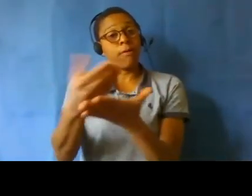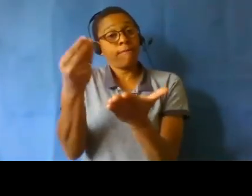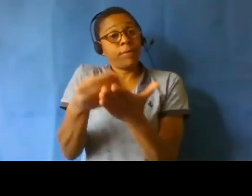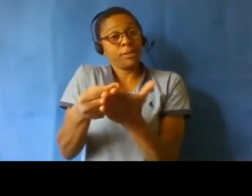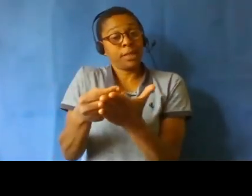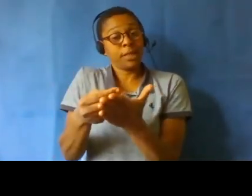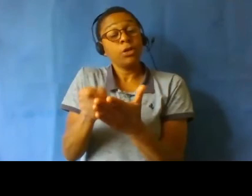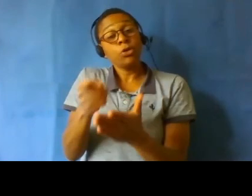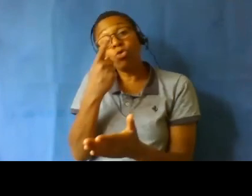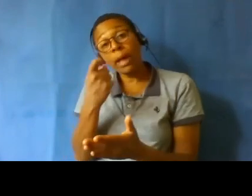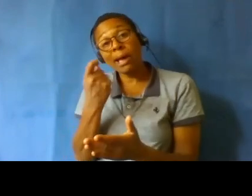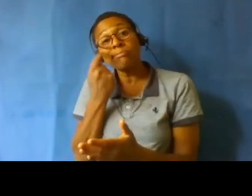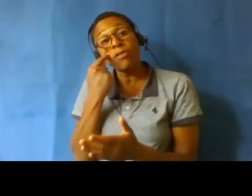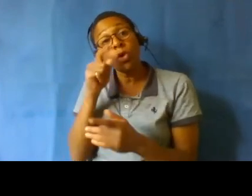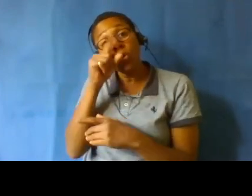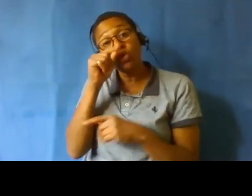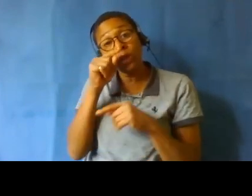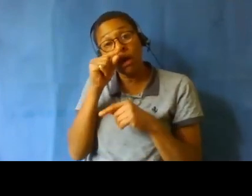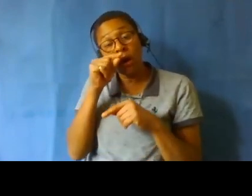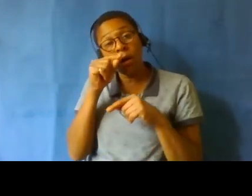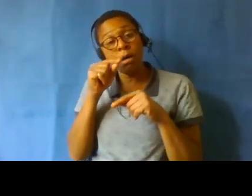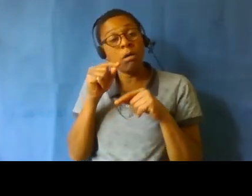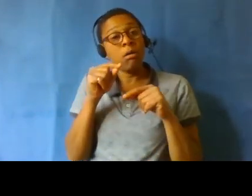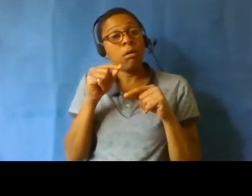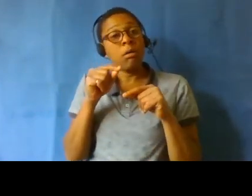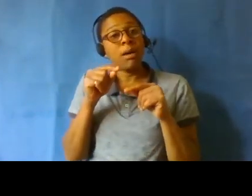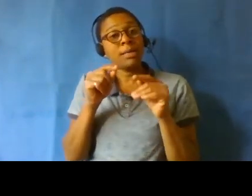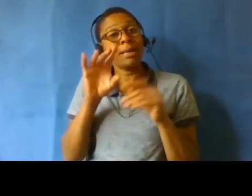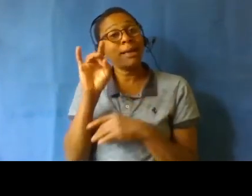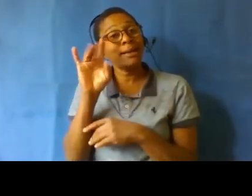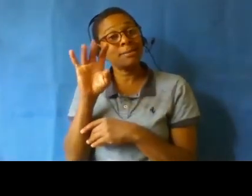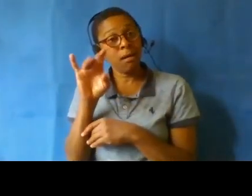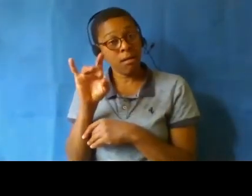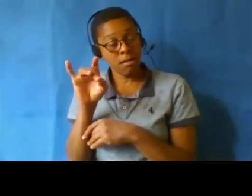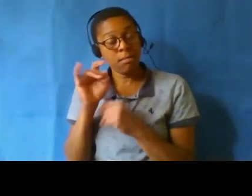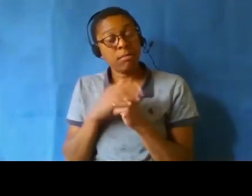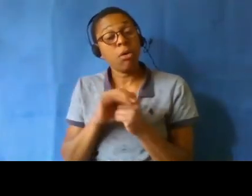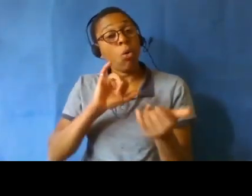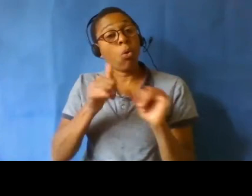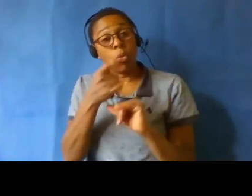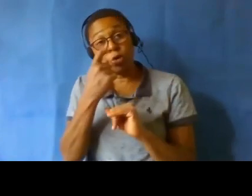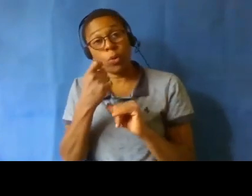Twitter and Instagram alternatively you can search for proposed iam on the